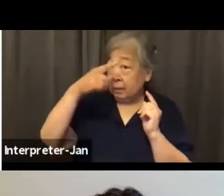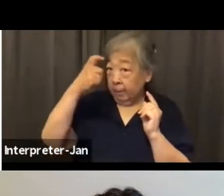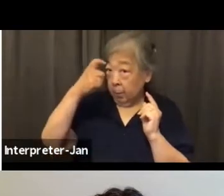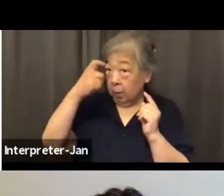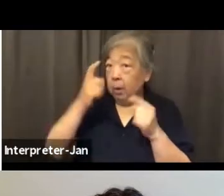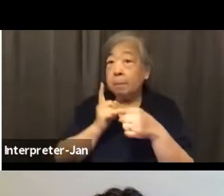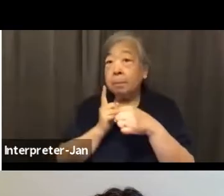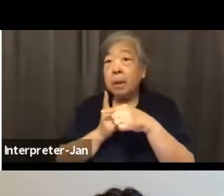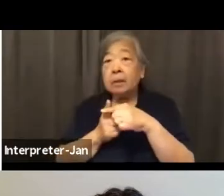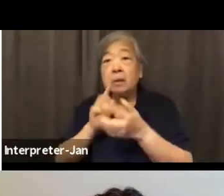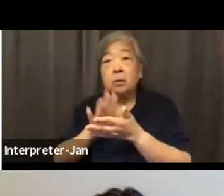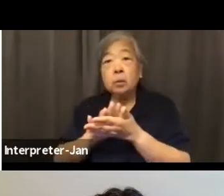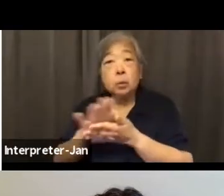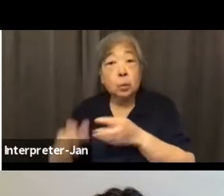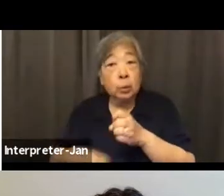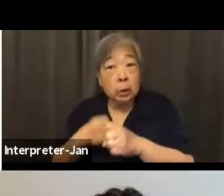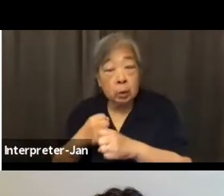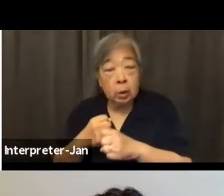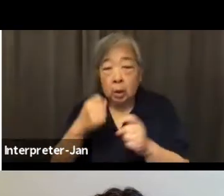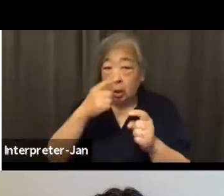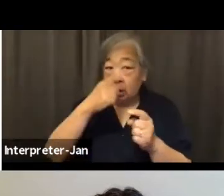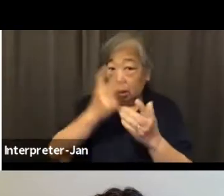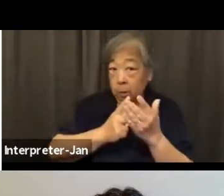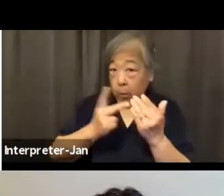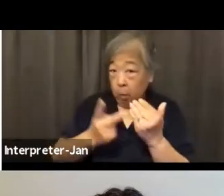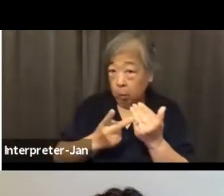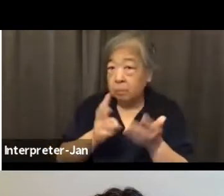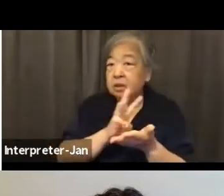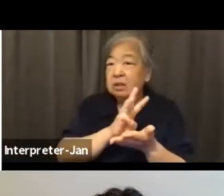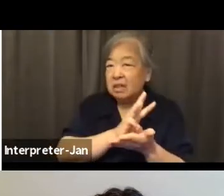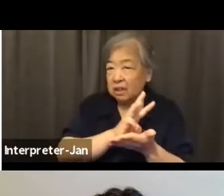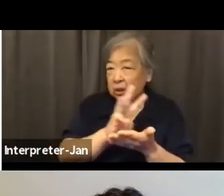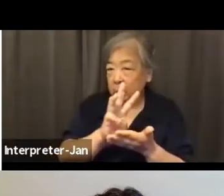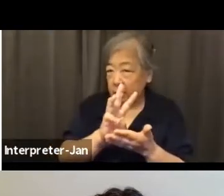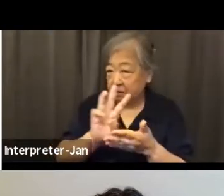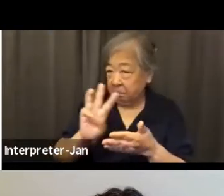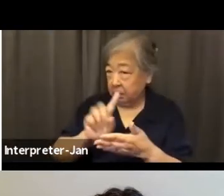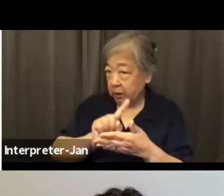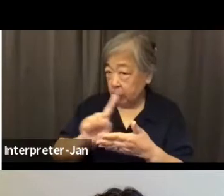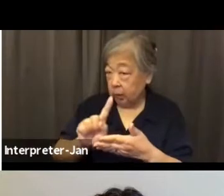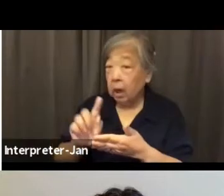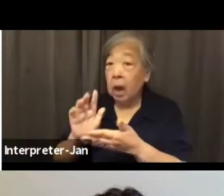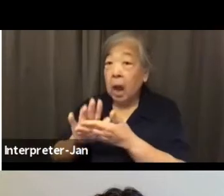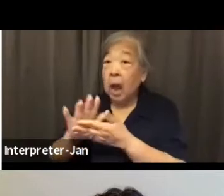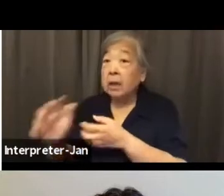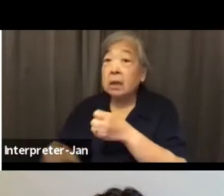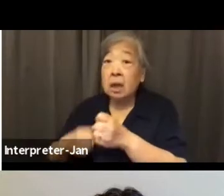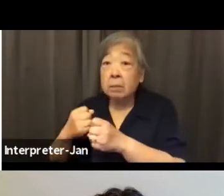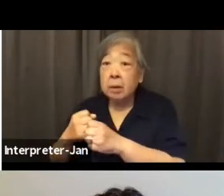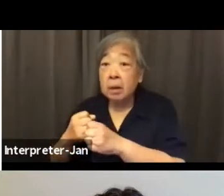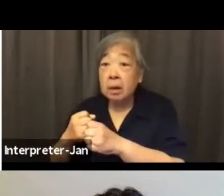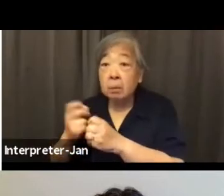The Summer programs are six weeks, and the academic year programs are 8 to 10 months.